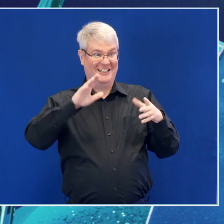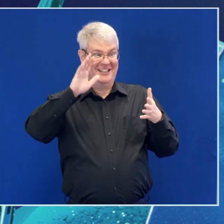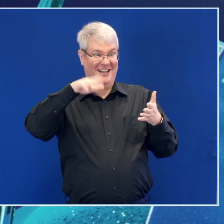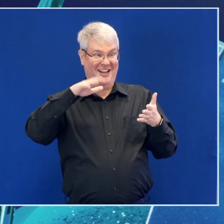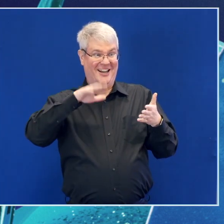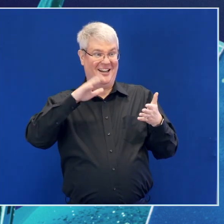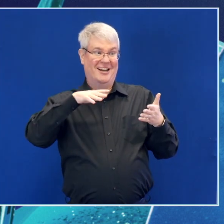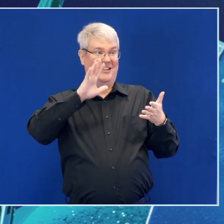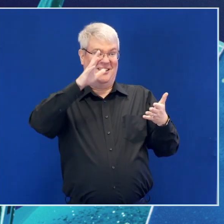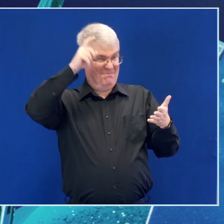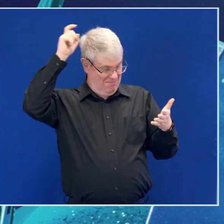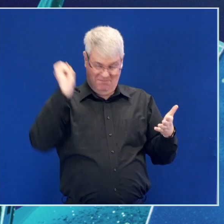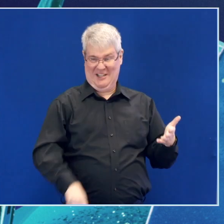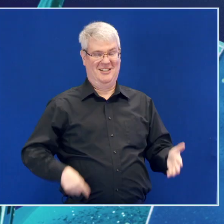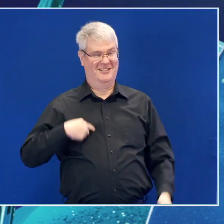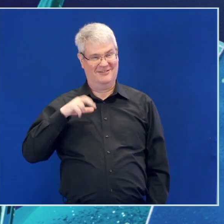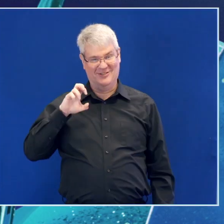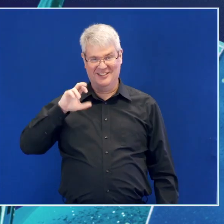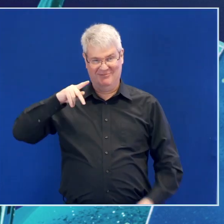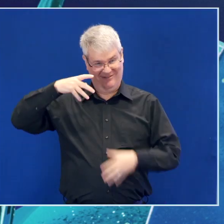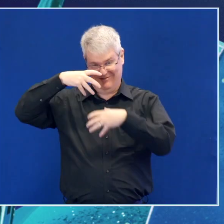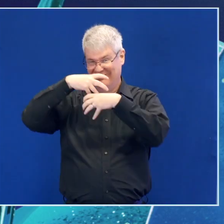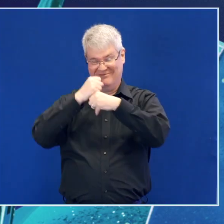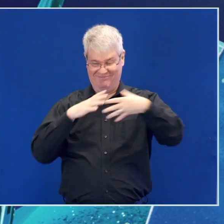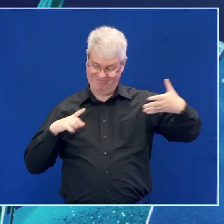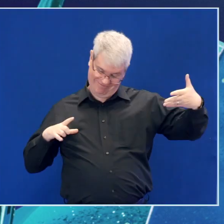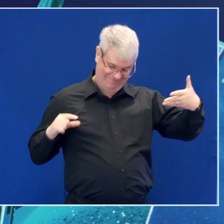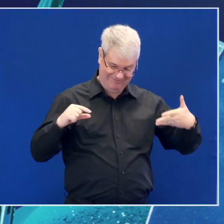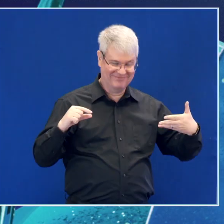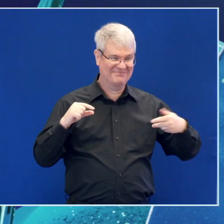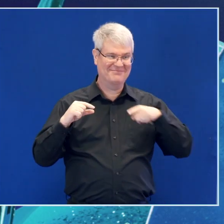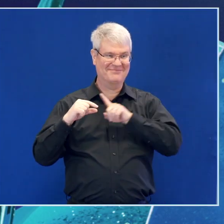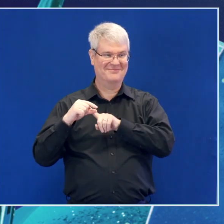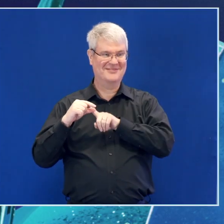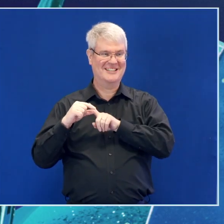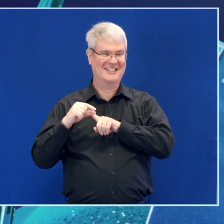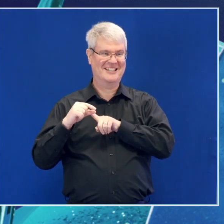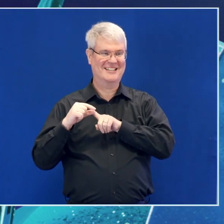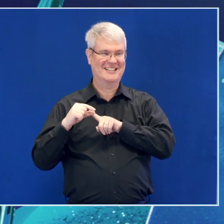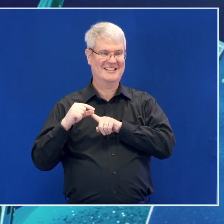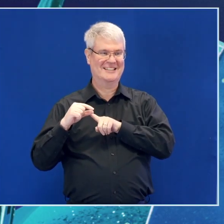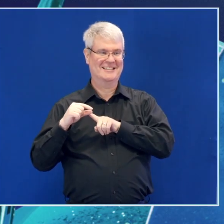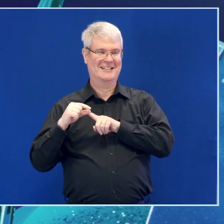I want that level of detail, but I want to turn that into something that's much more succinct and easy to understand.